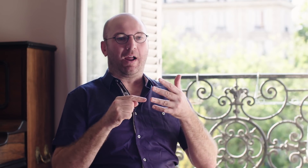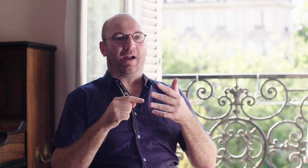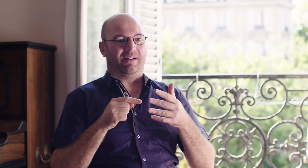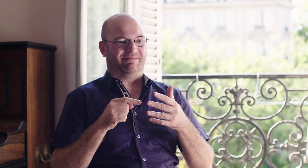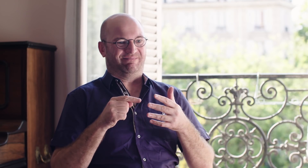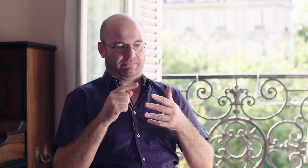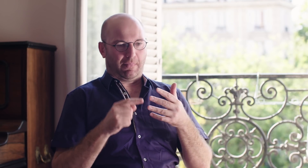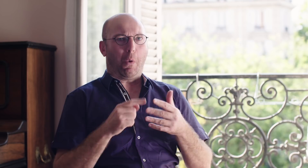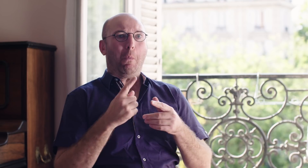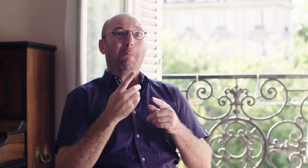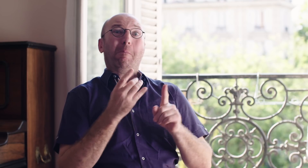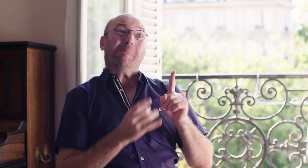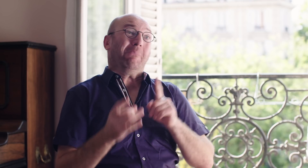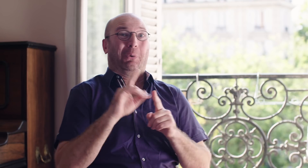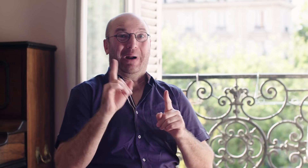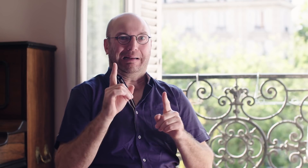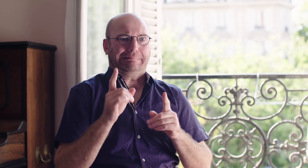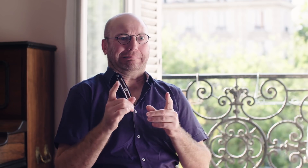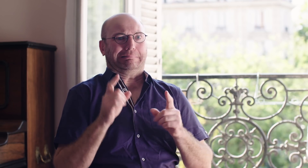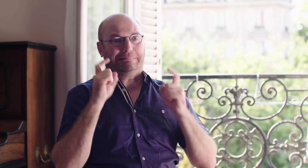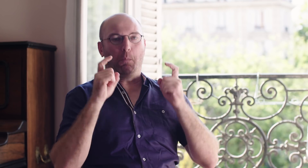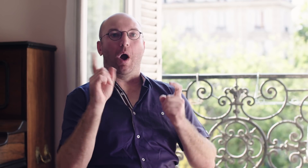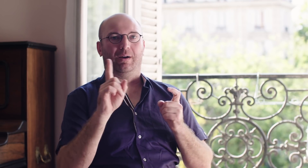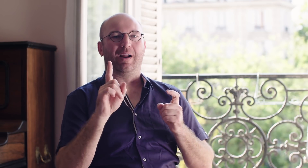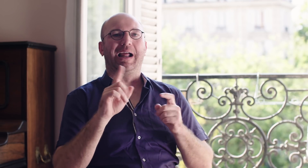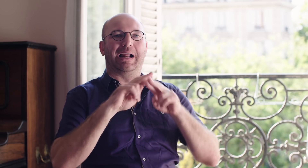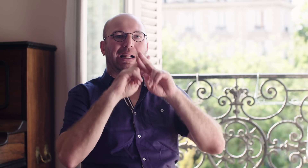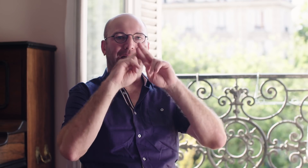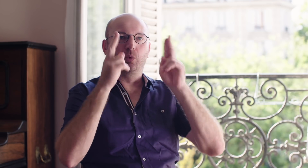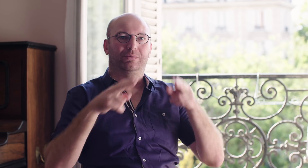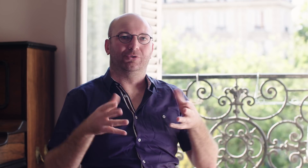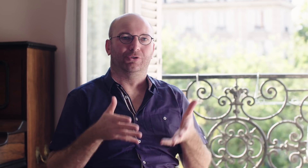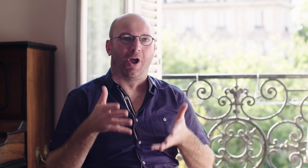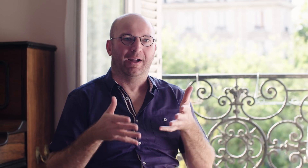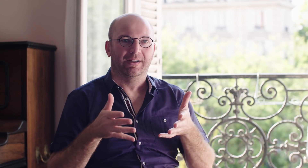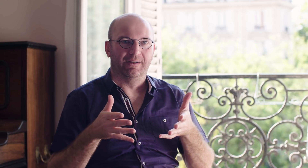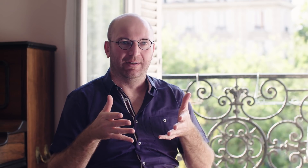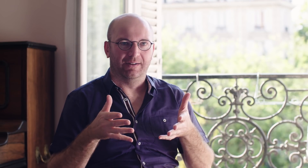But what she's been most worried about is using International Sign Language